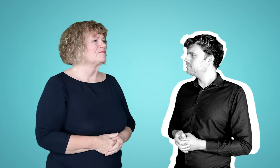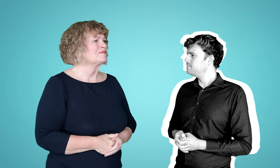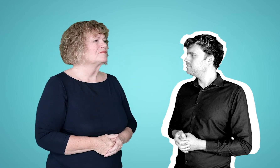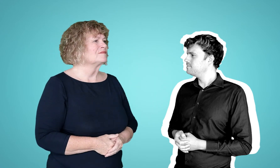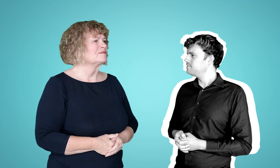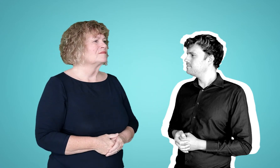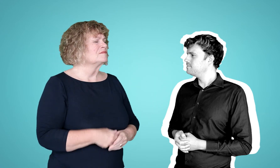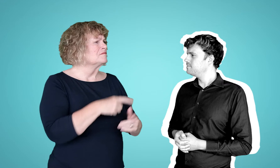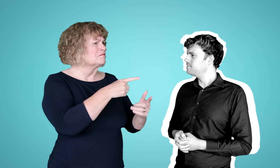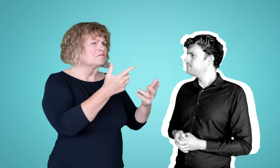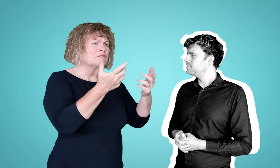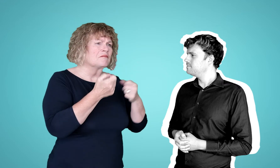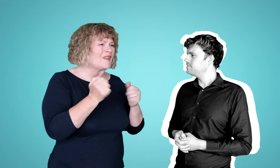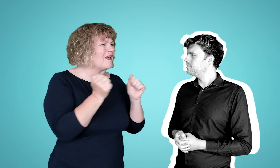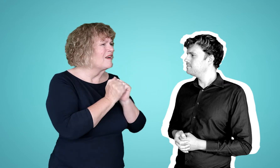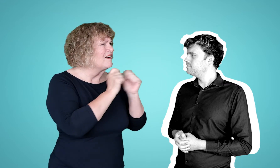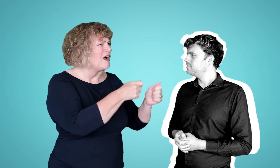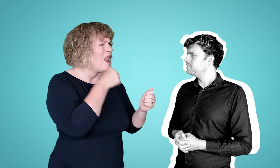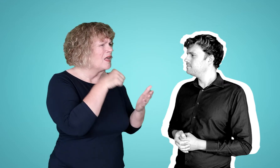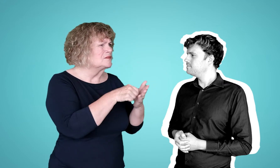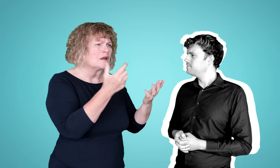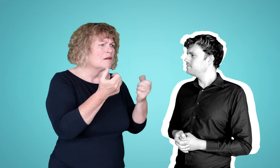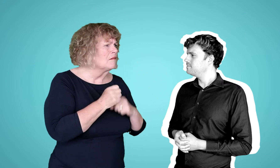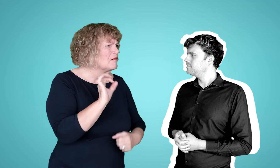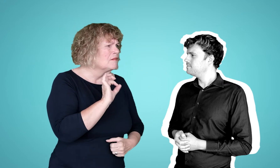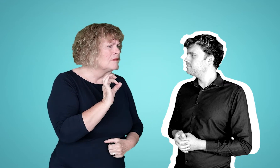If you do not have your decision letter,